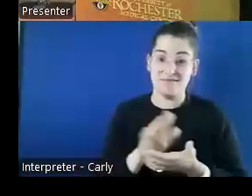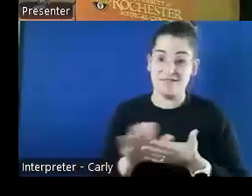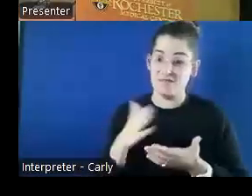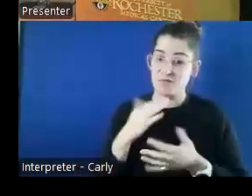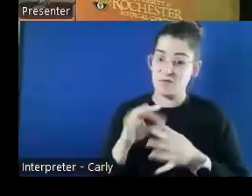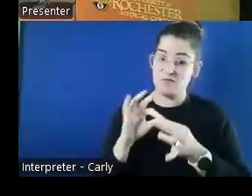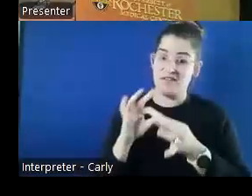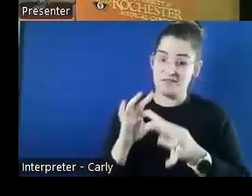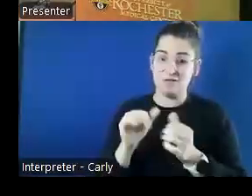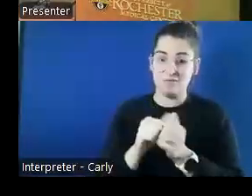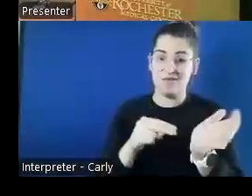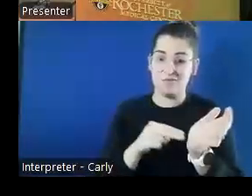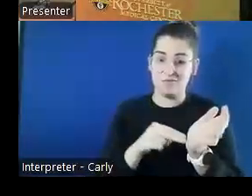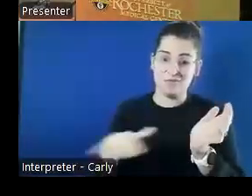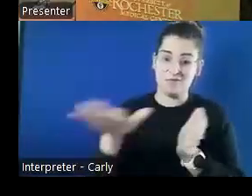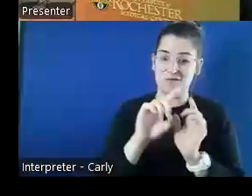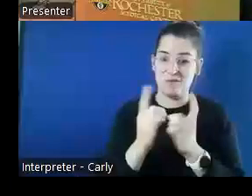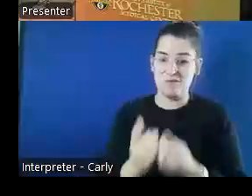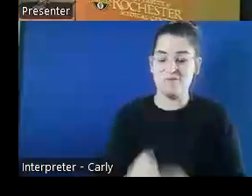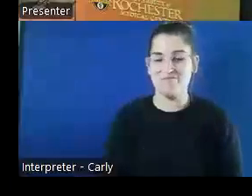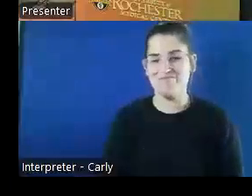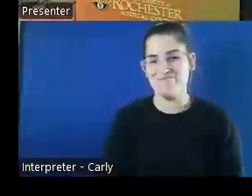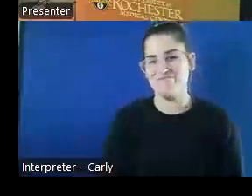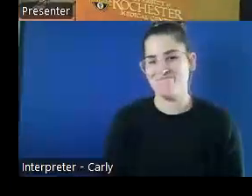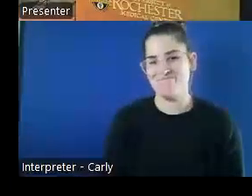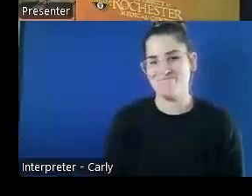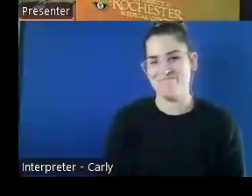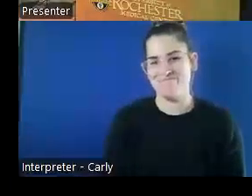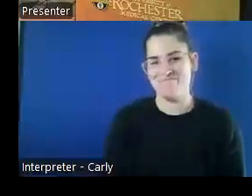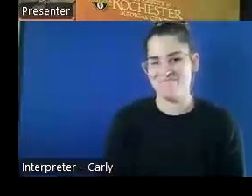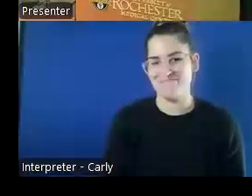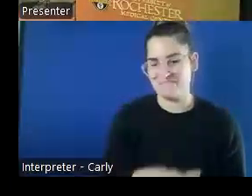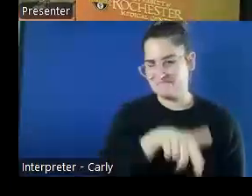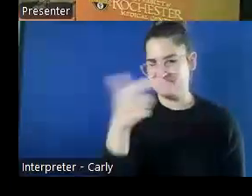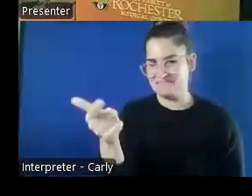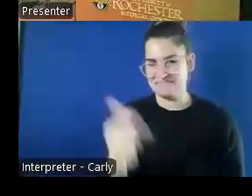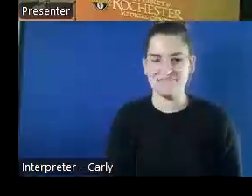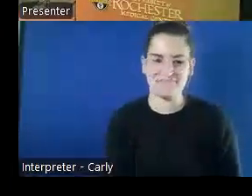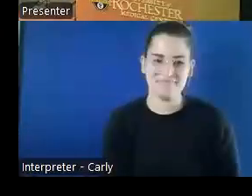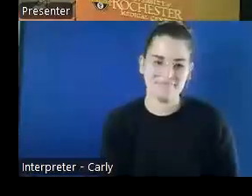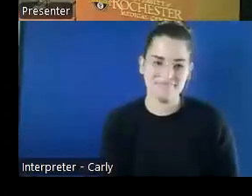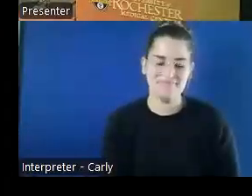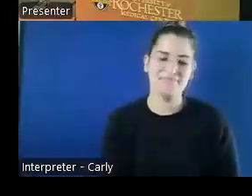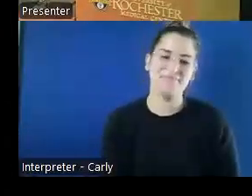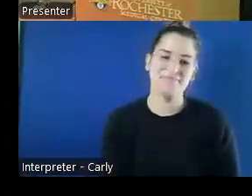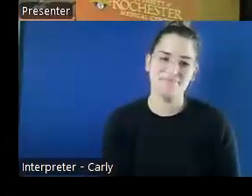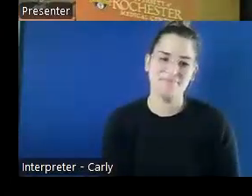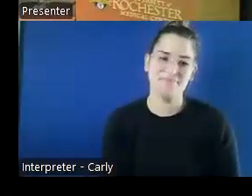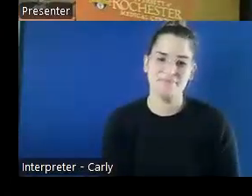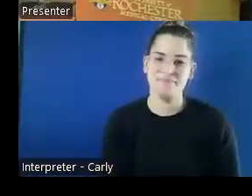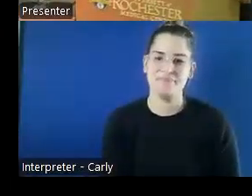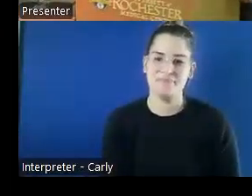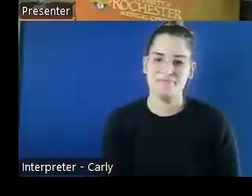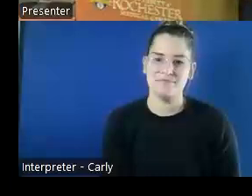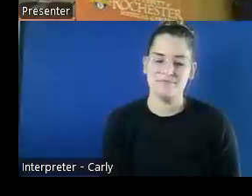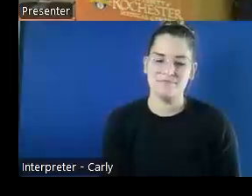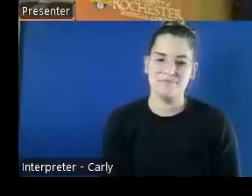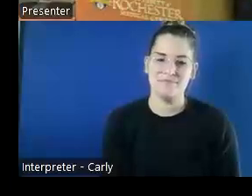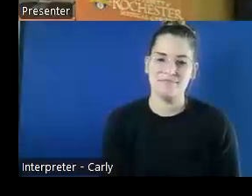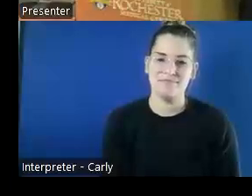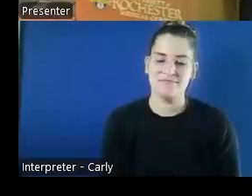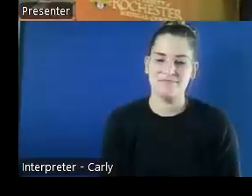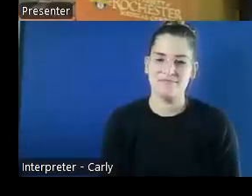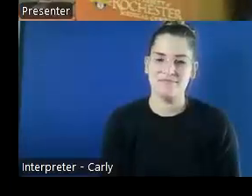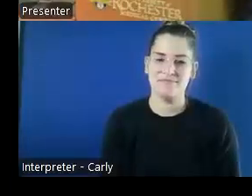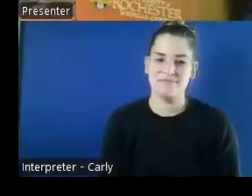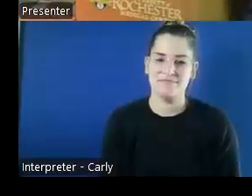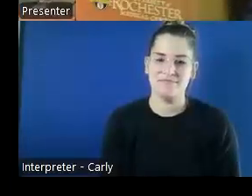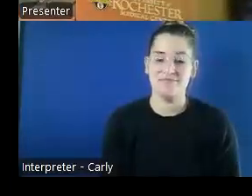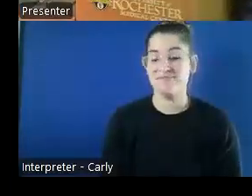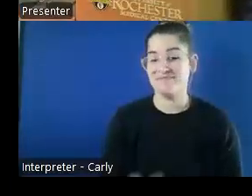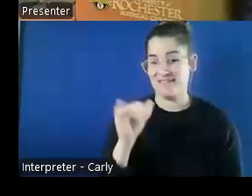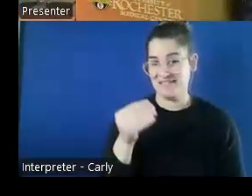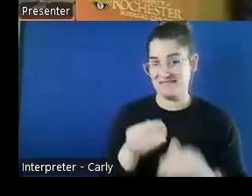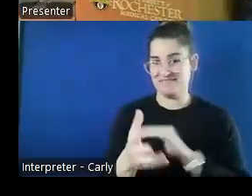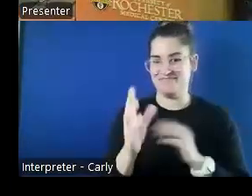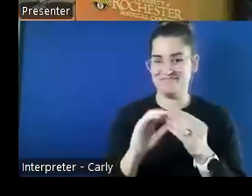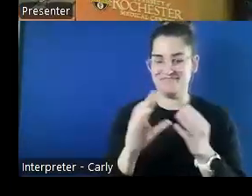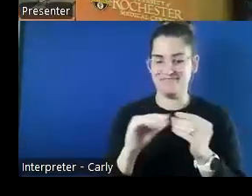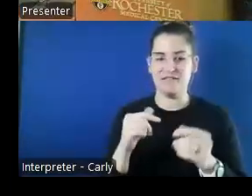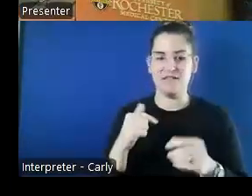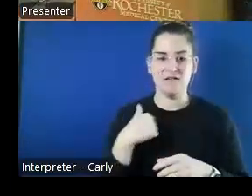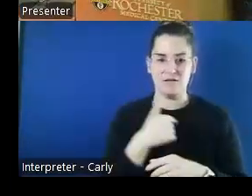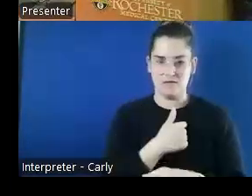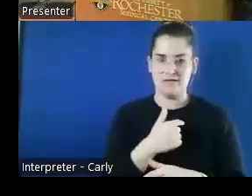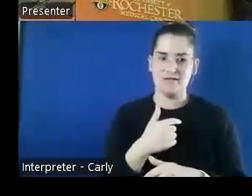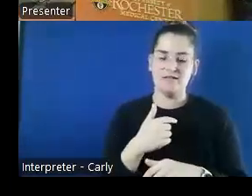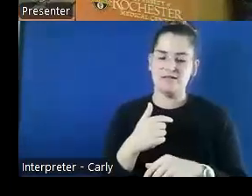nursing so as um was alluded to you know we rotate off a service on various services including